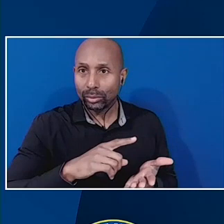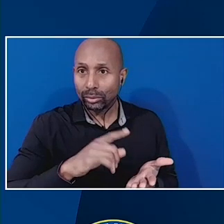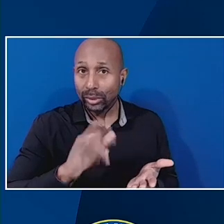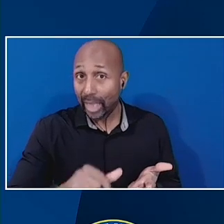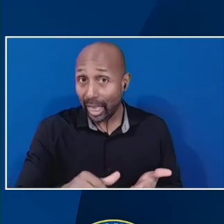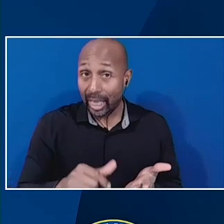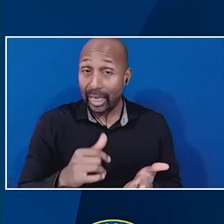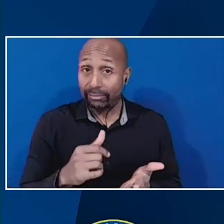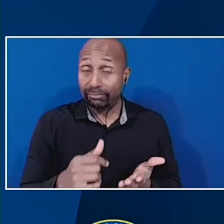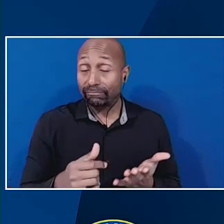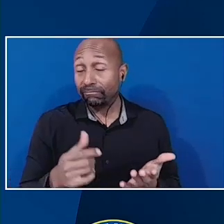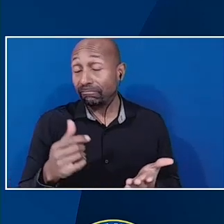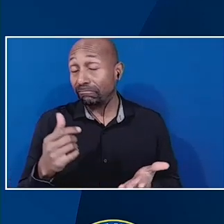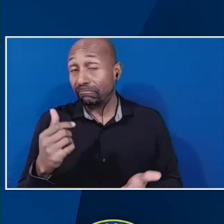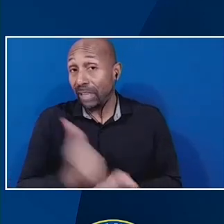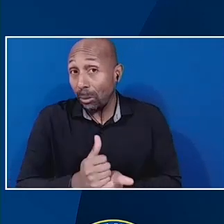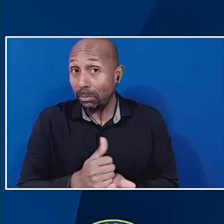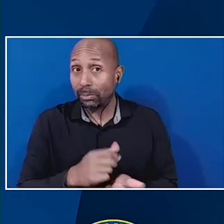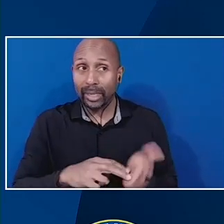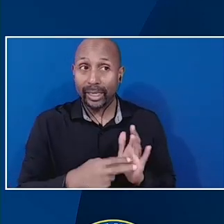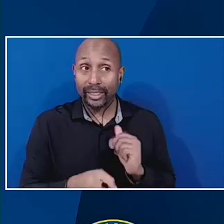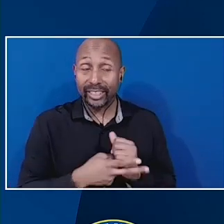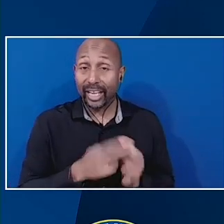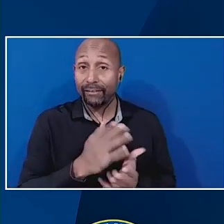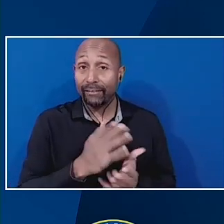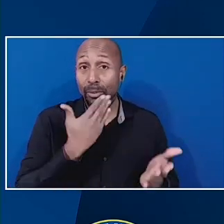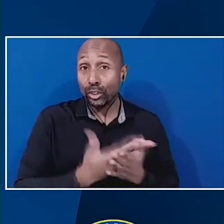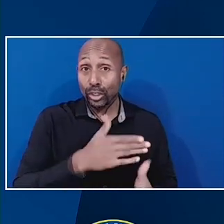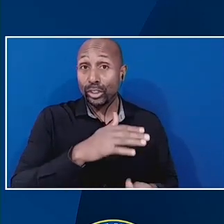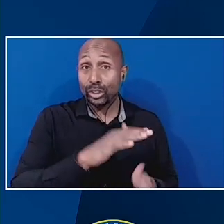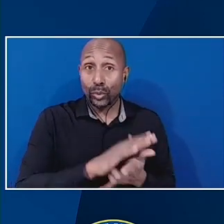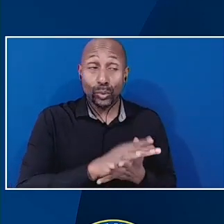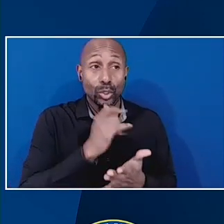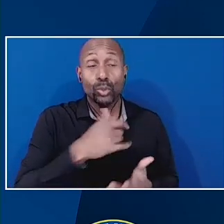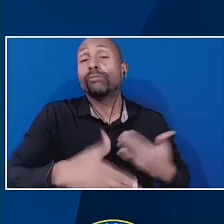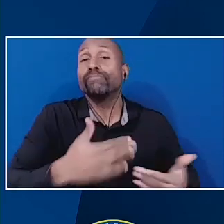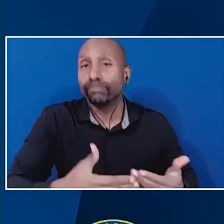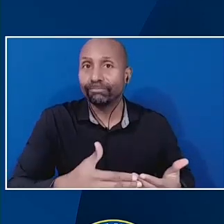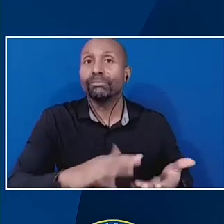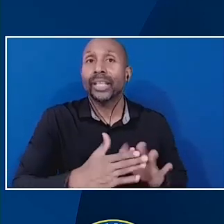compliance? Or at the end of the day, did we lose more schools and thereby maybe